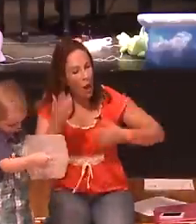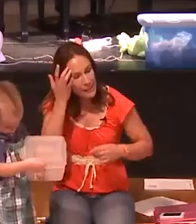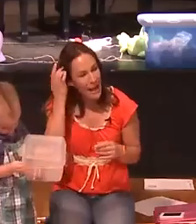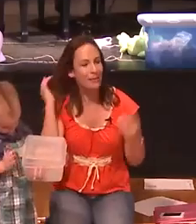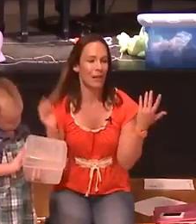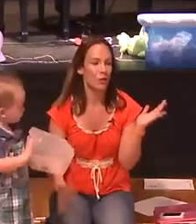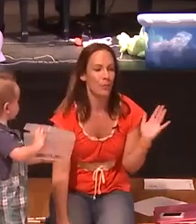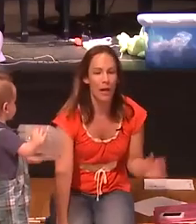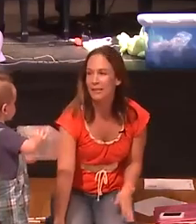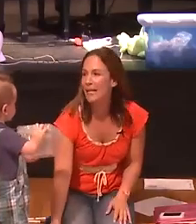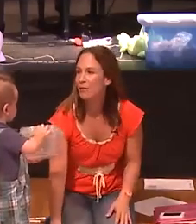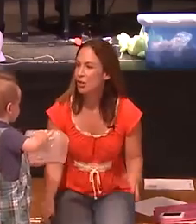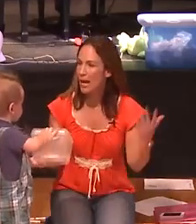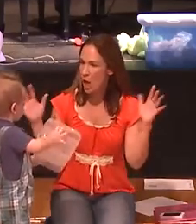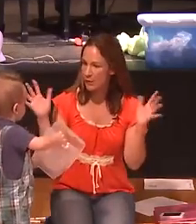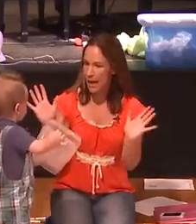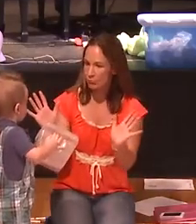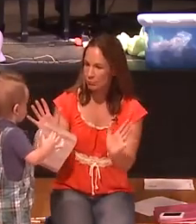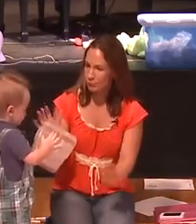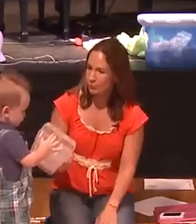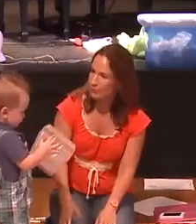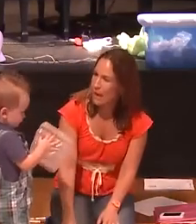So ALL-DONE. Can you show me ALL-DONE? Shad, ALL-DONE.